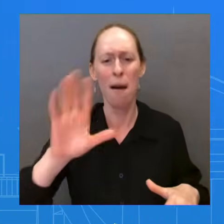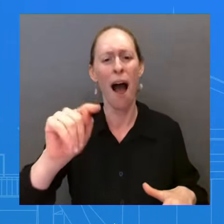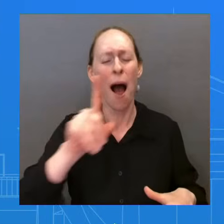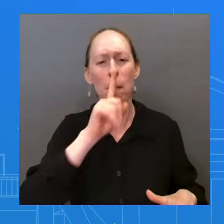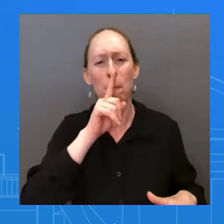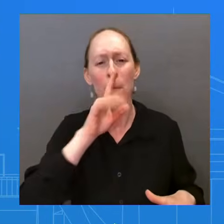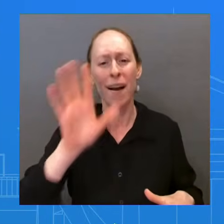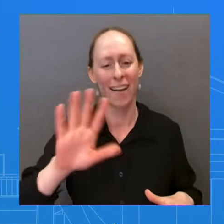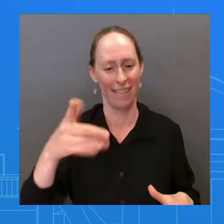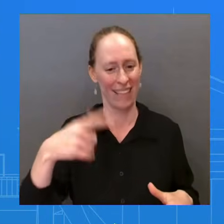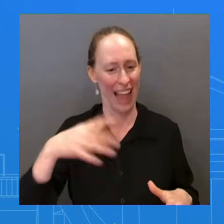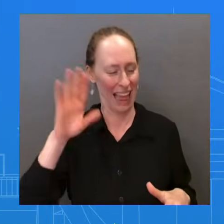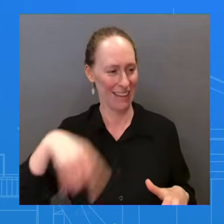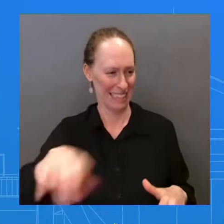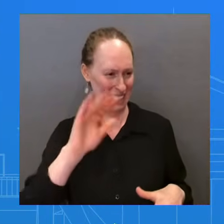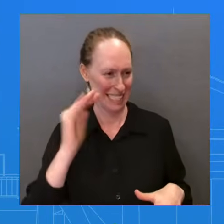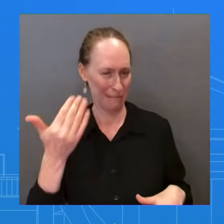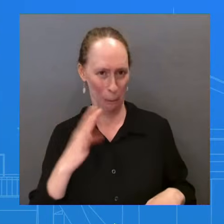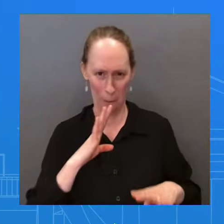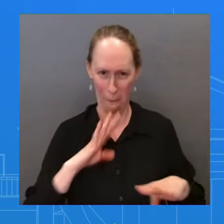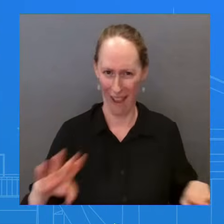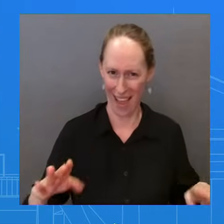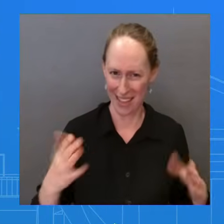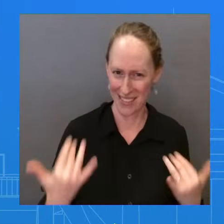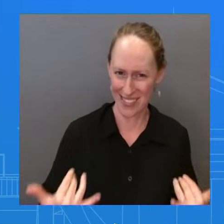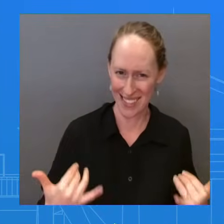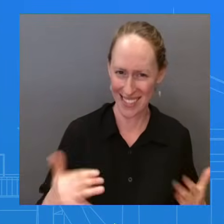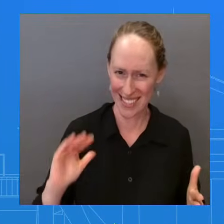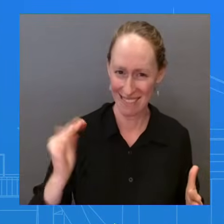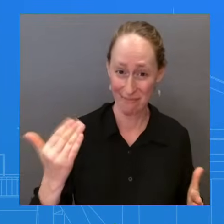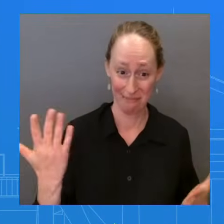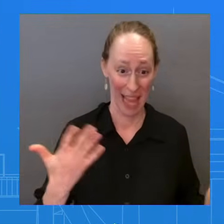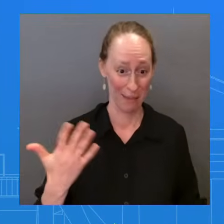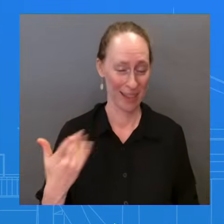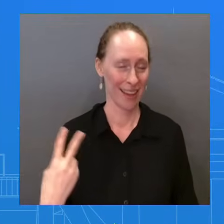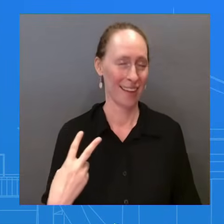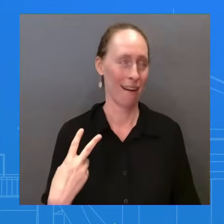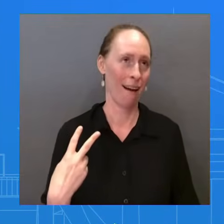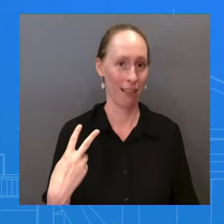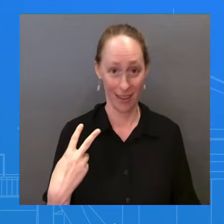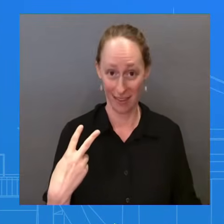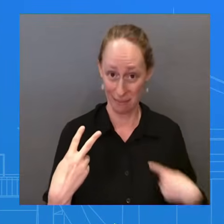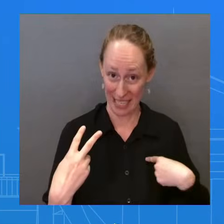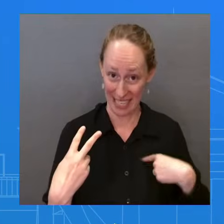Maybe that's just because of me, not because of them. I think this week, as you all have seen,